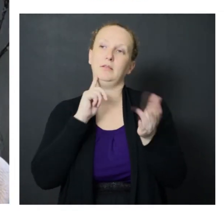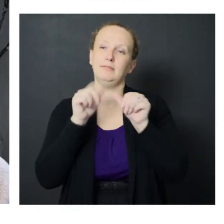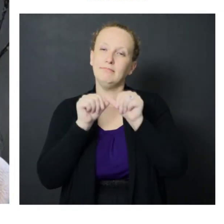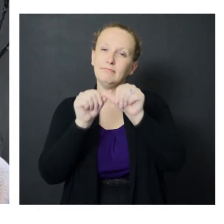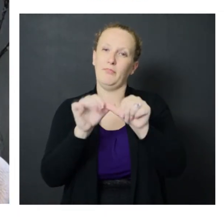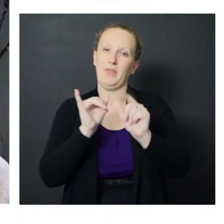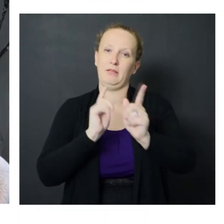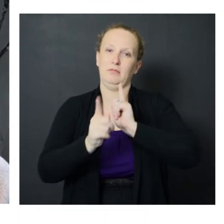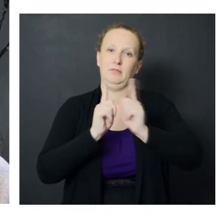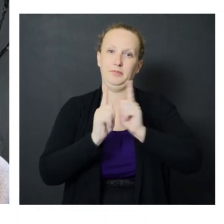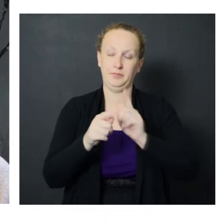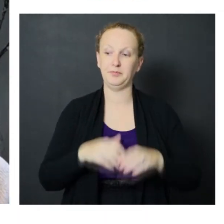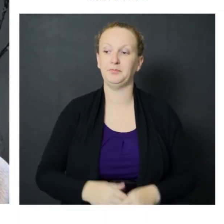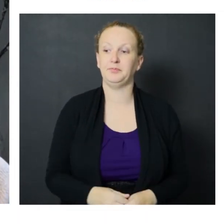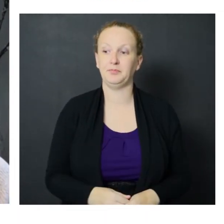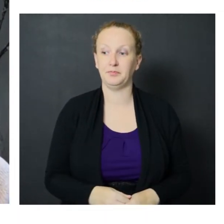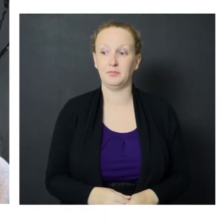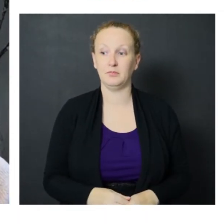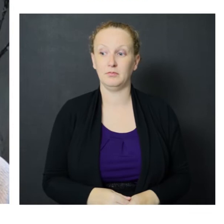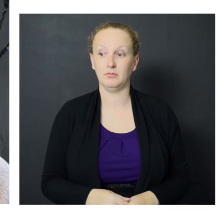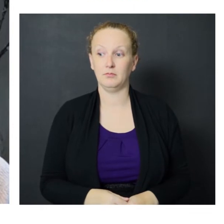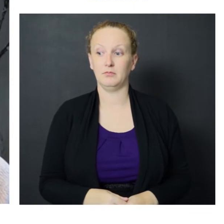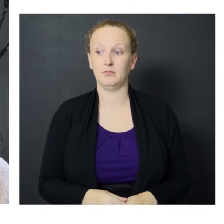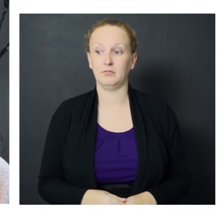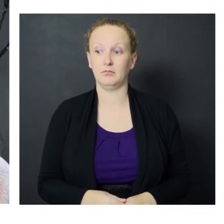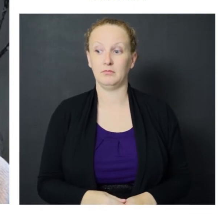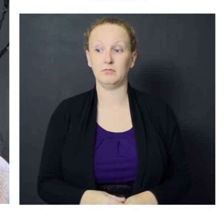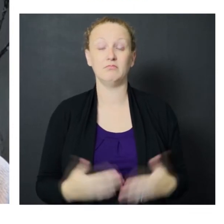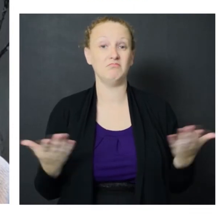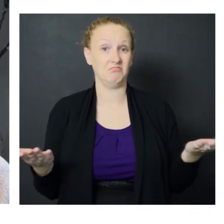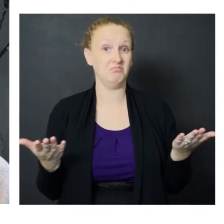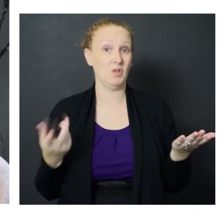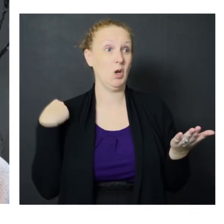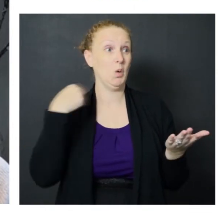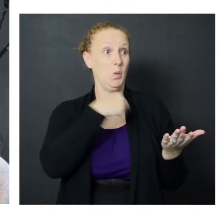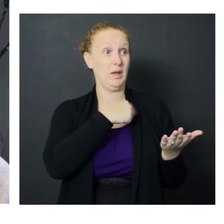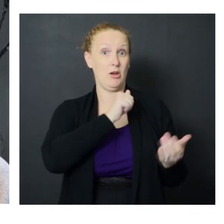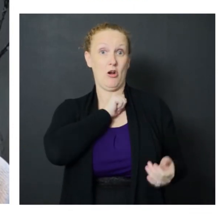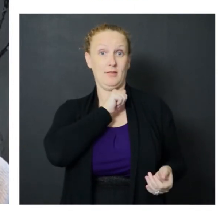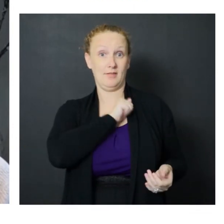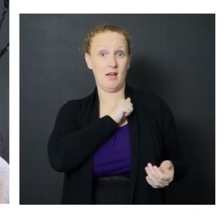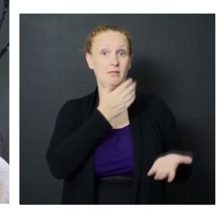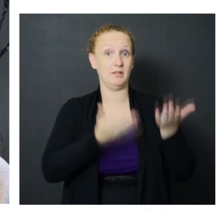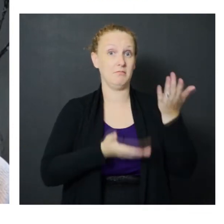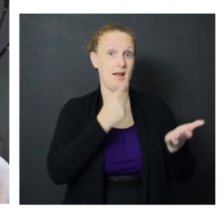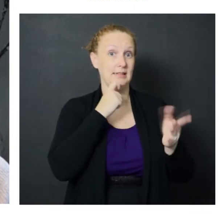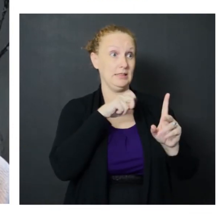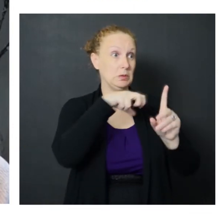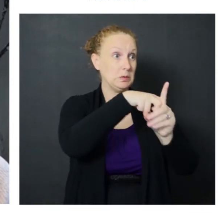individuals who will be seeking care ourselves and as interpreters will be telemedicine. It's already here.